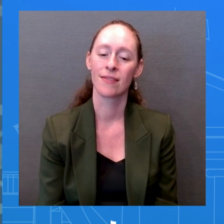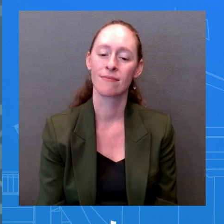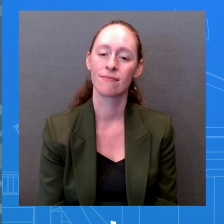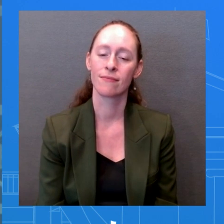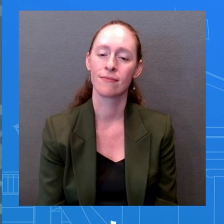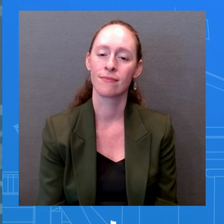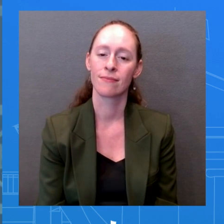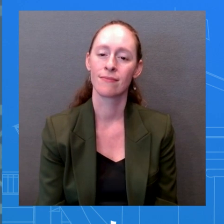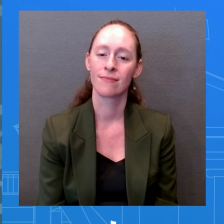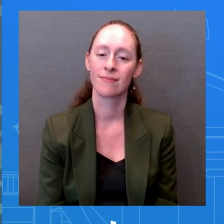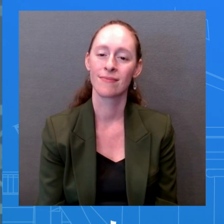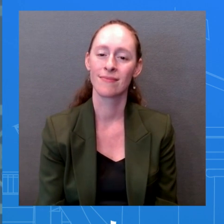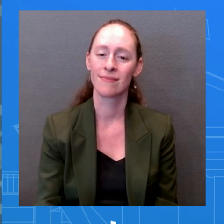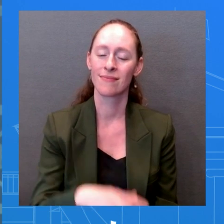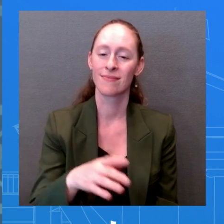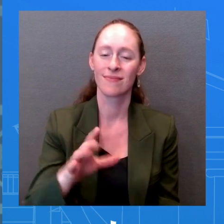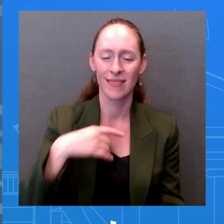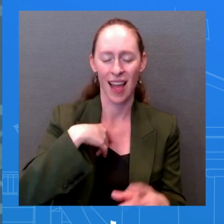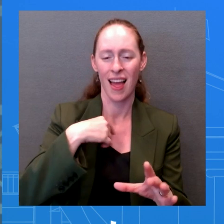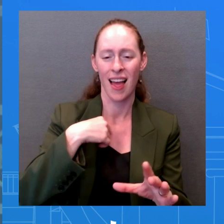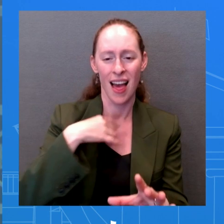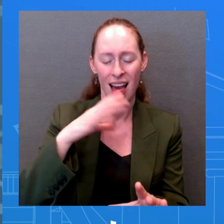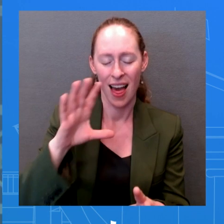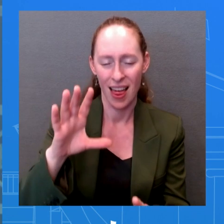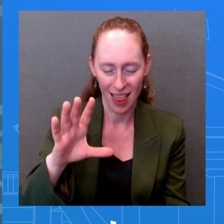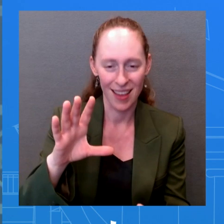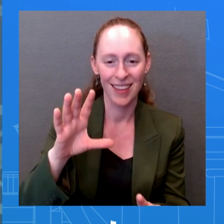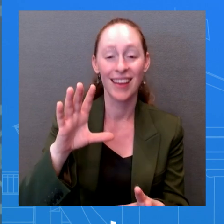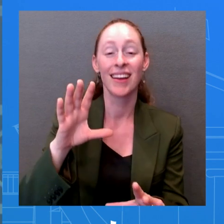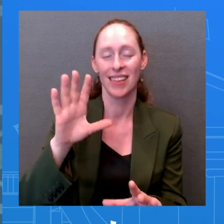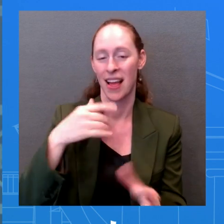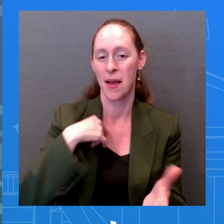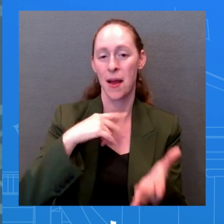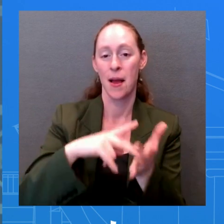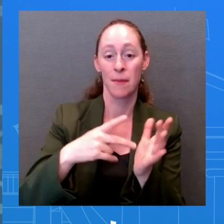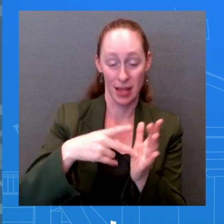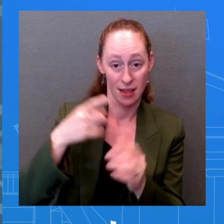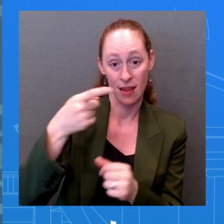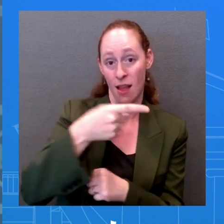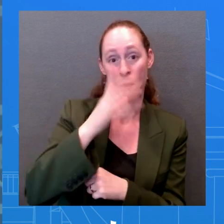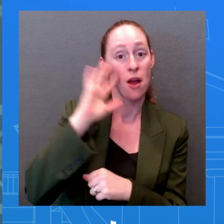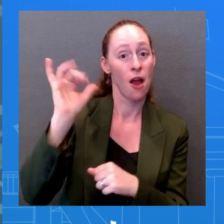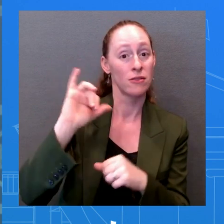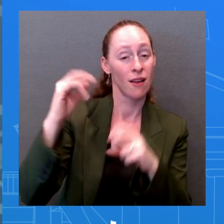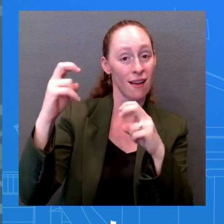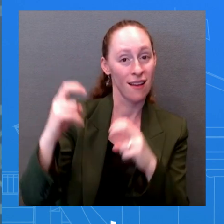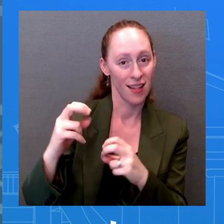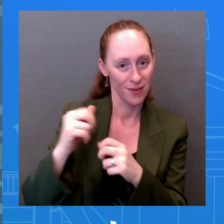for breakfast tomorrow morning at the Naval Observatory and looks forward to discussing the U.S.-African --